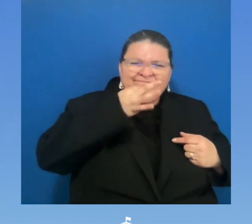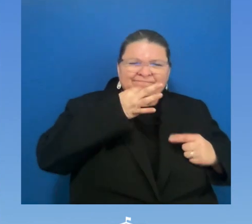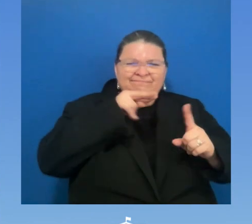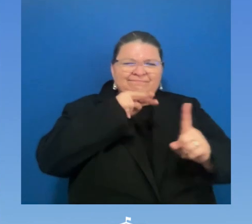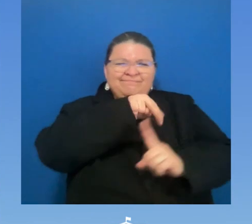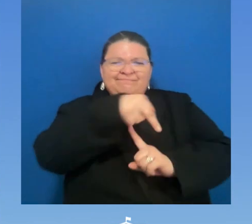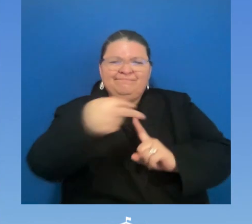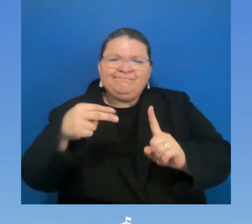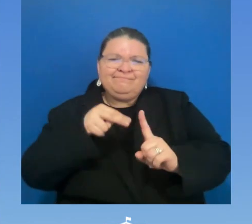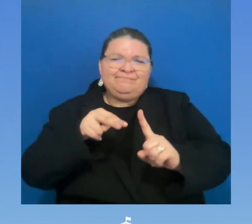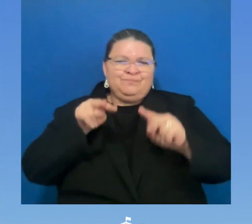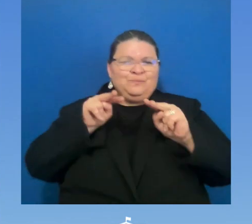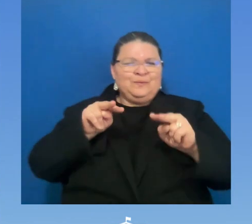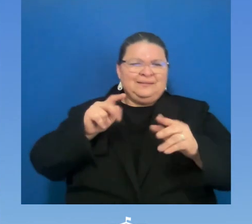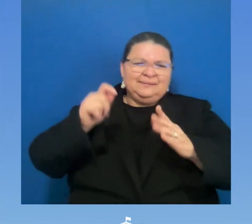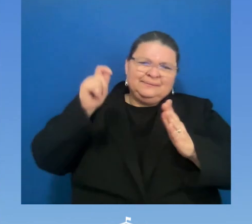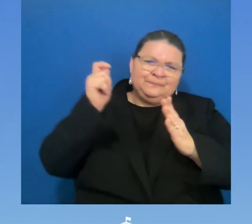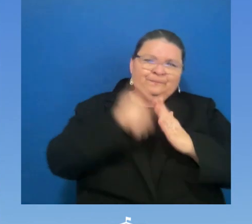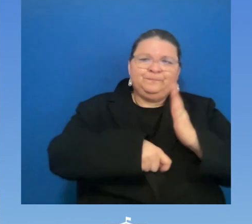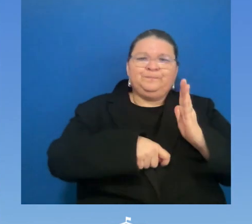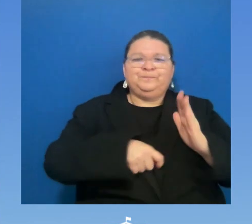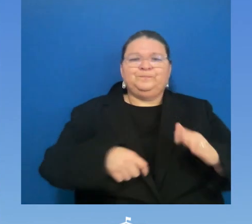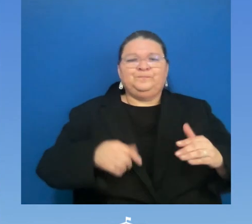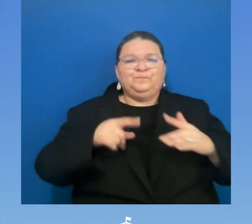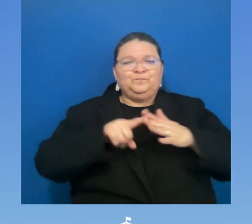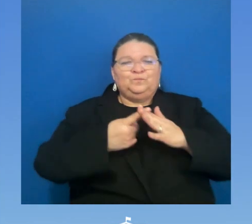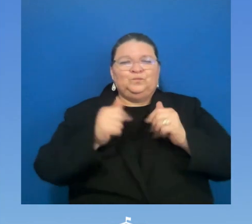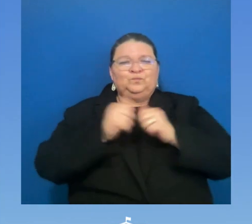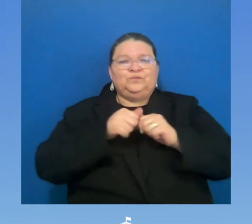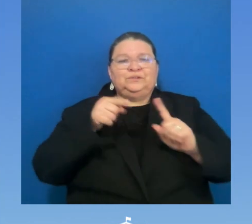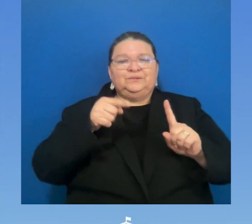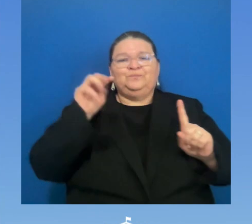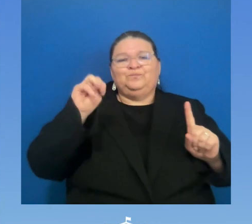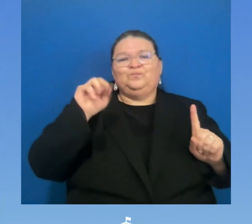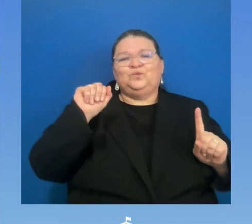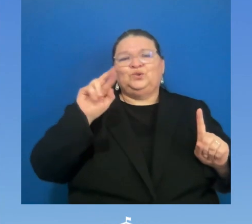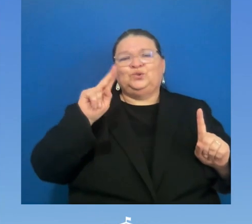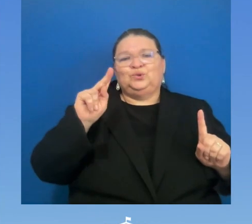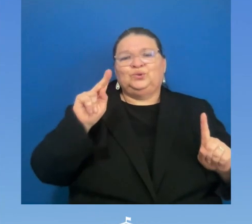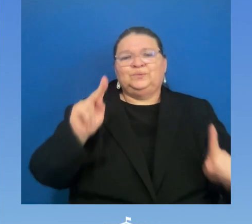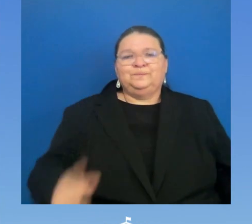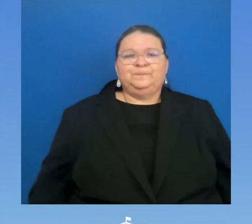So I want to start up Marc with you and give us your perspective,